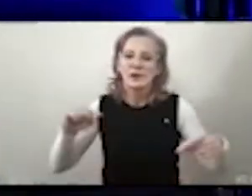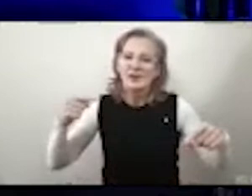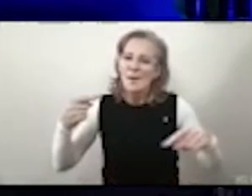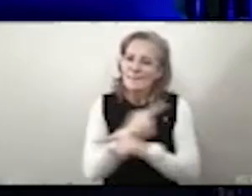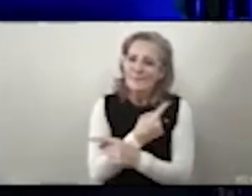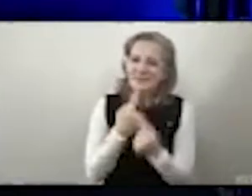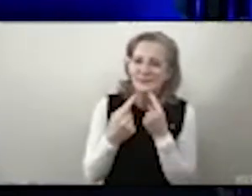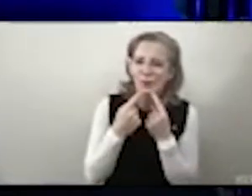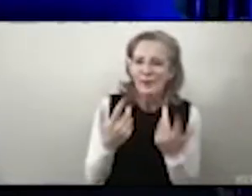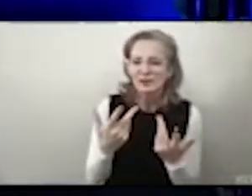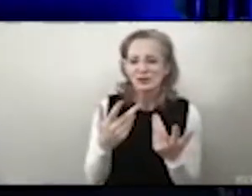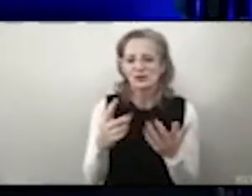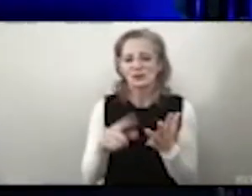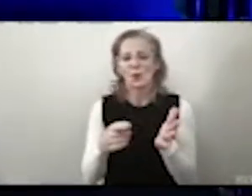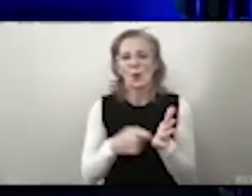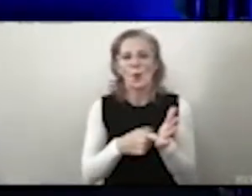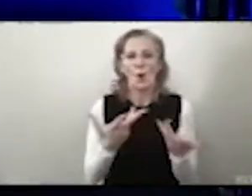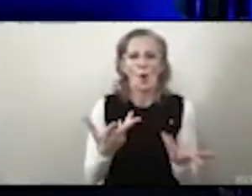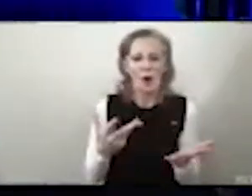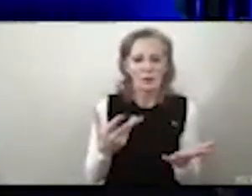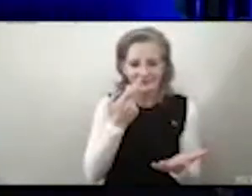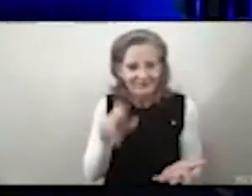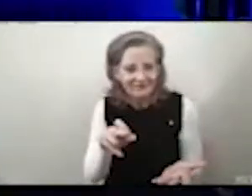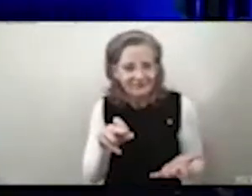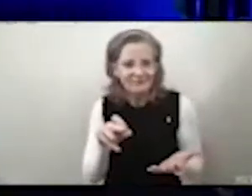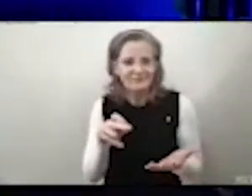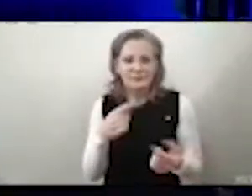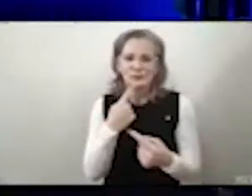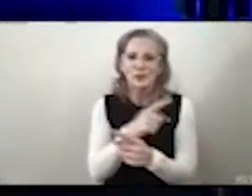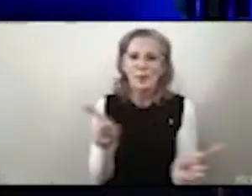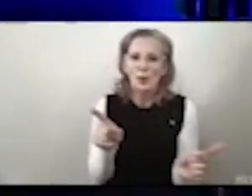information can have, the Commission also recommends establishing an